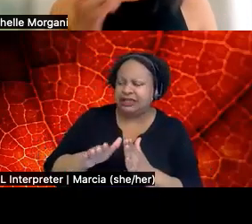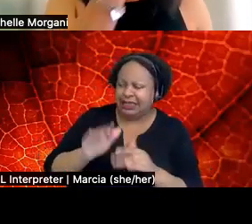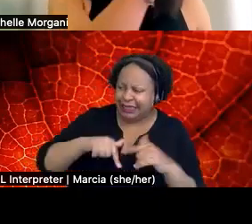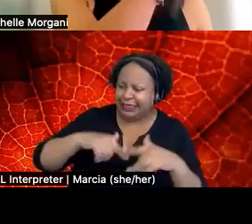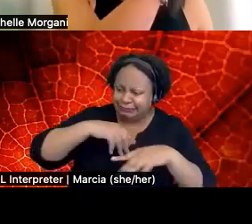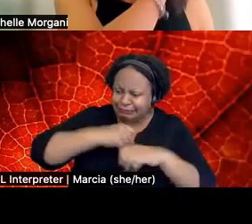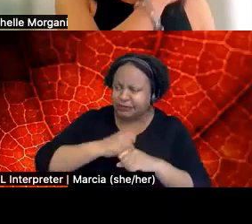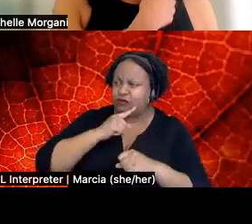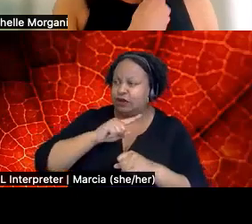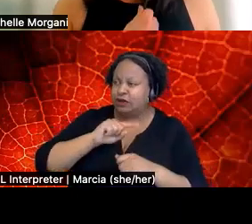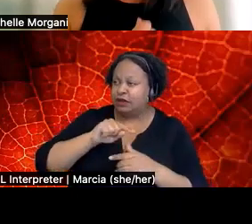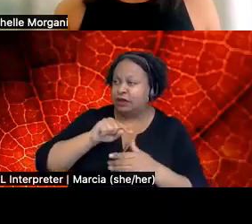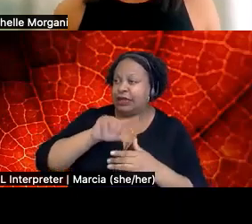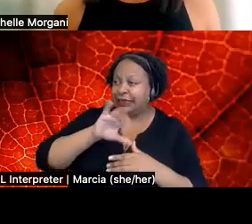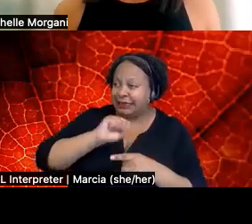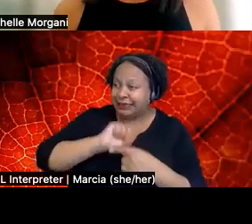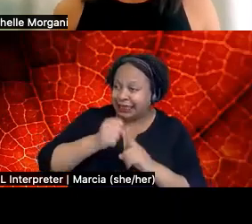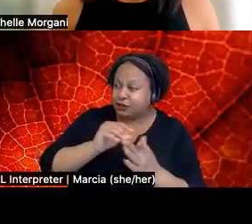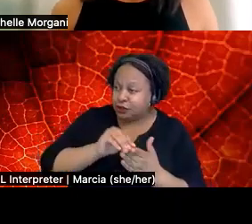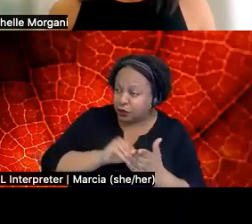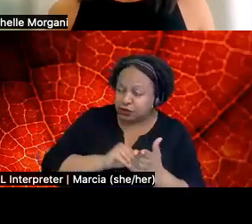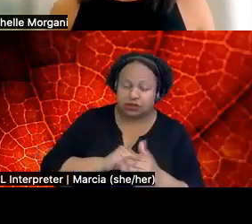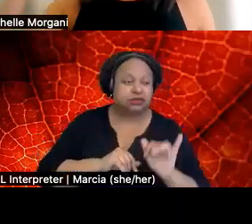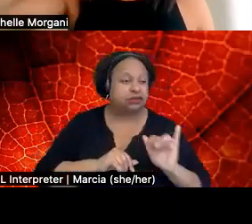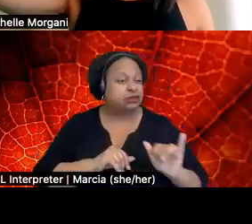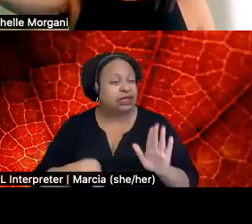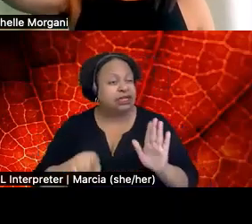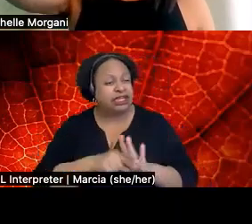Question: What is the negative feedback that you've received?